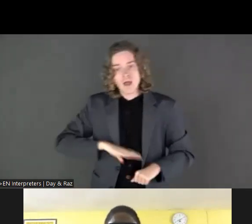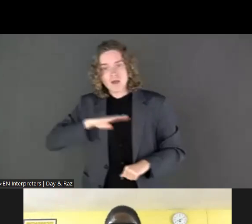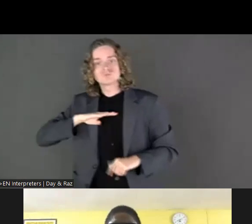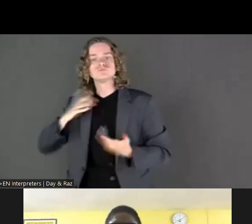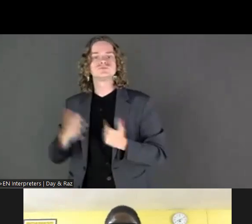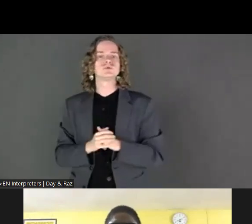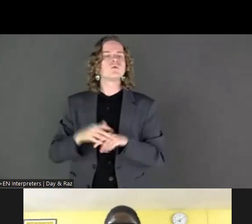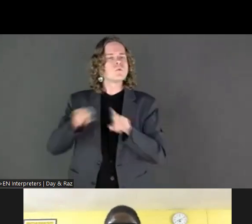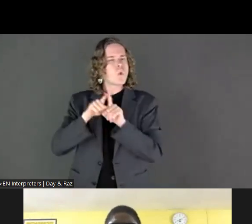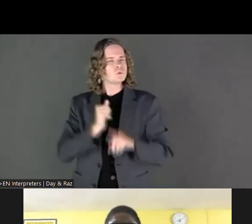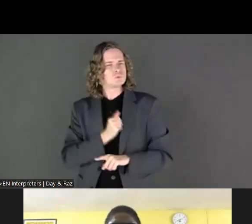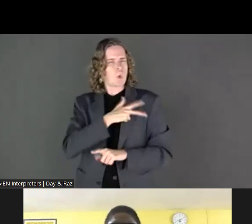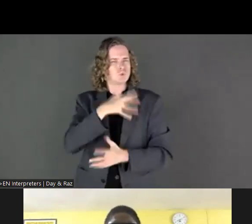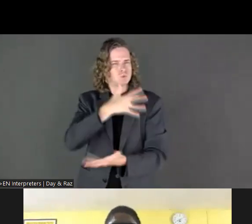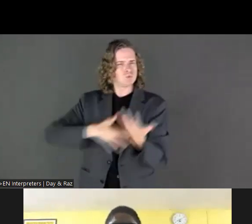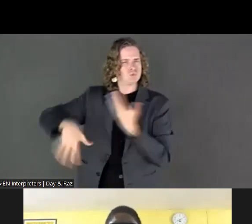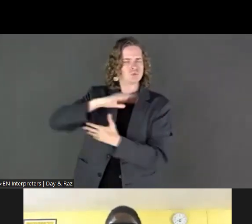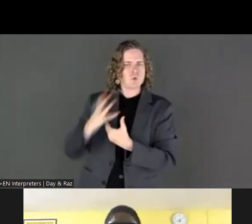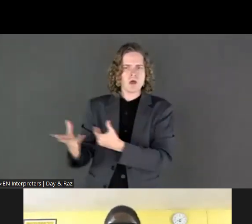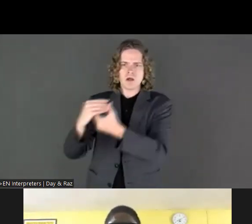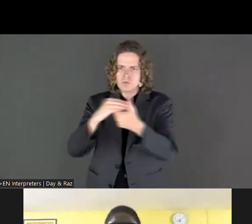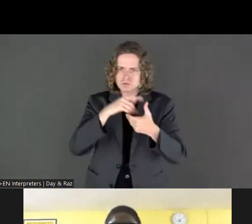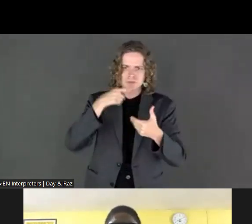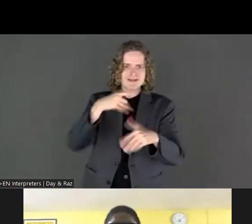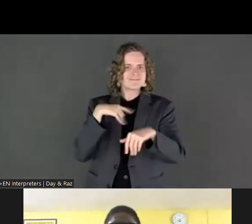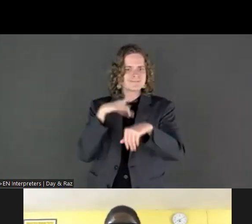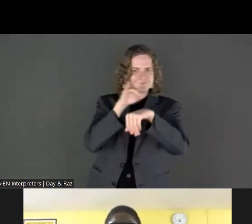This is the humanitarian funding and coordination arm of the US government.